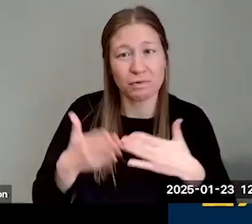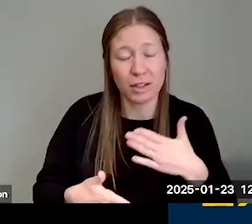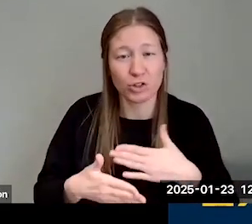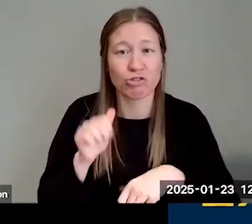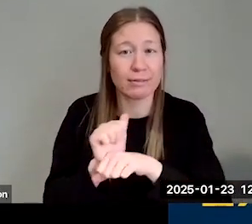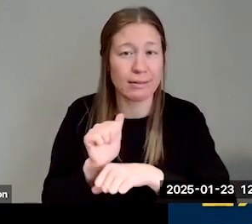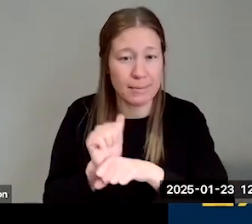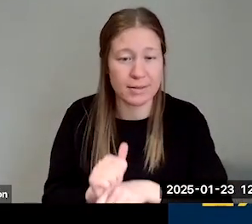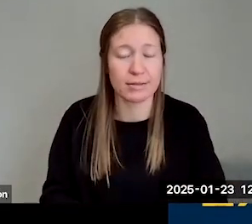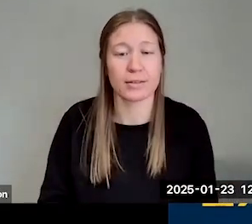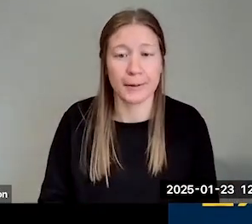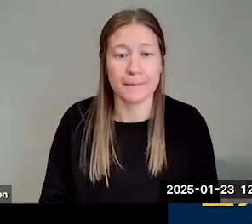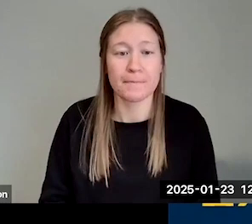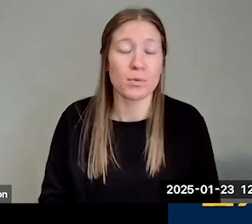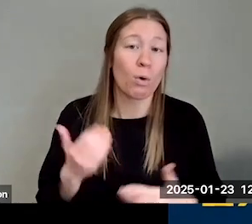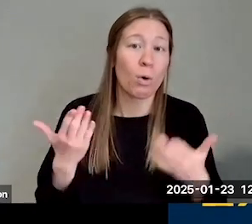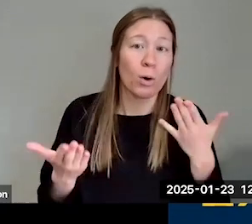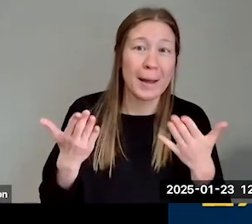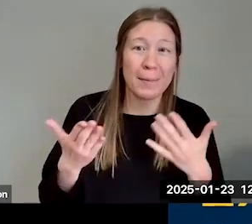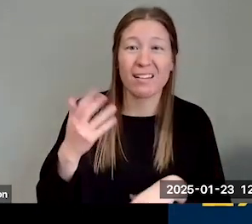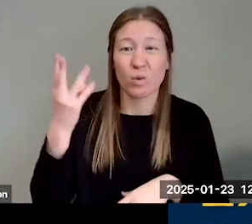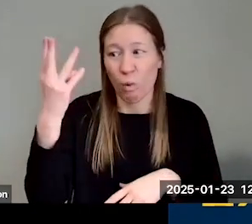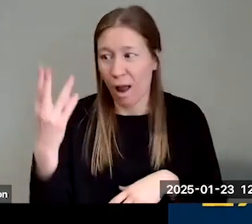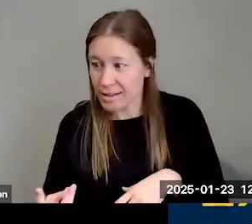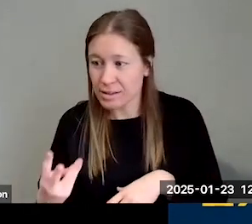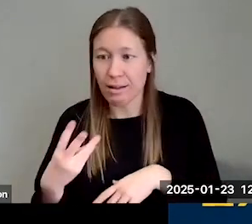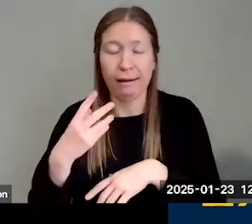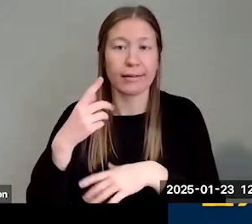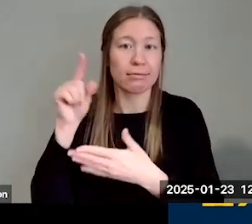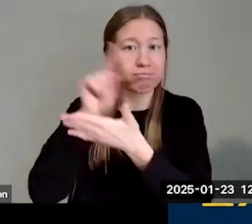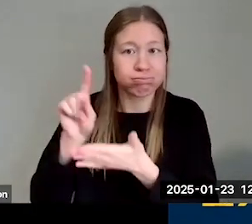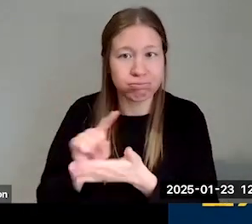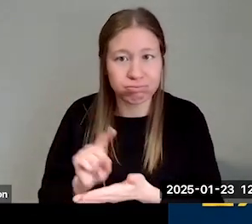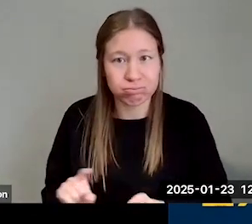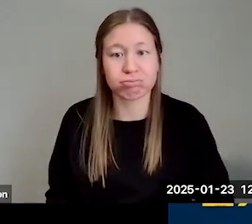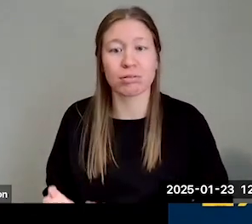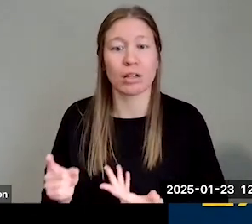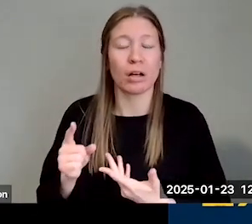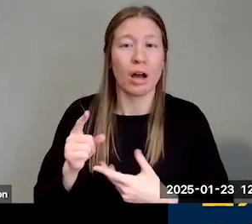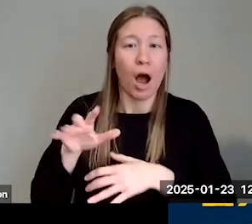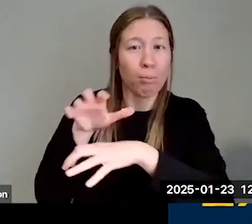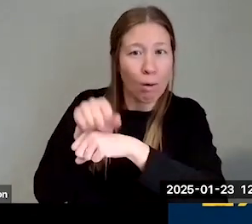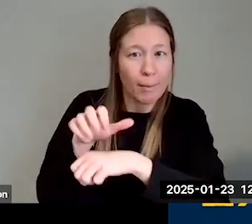or that they have recurring appointments on Wednesdays so they might be late to class on a regular basis.